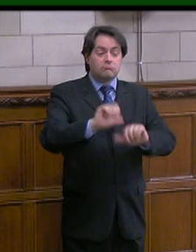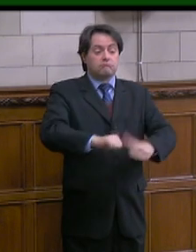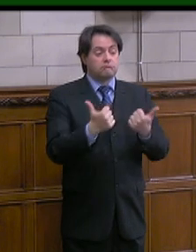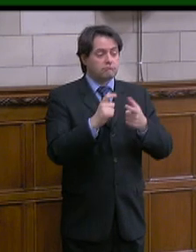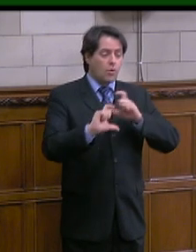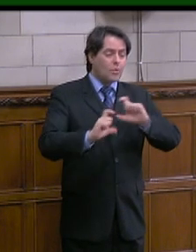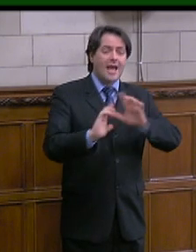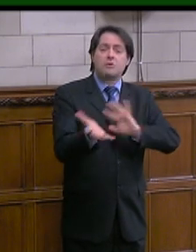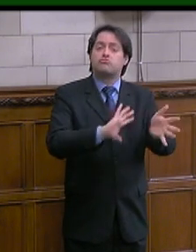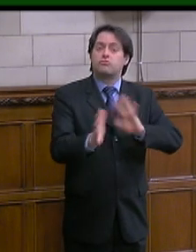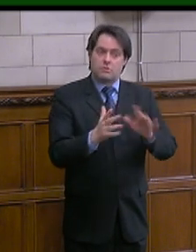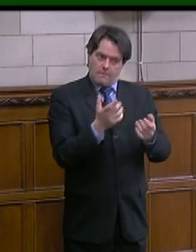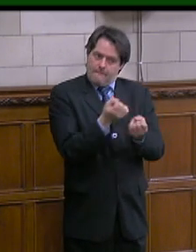For many, that will be through BSL.